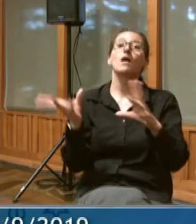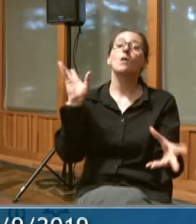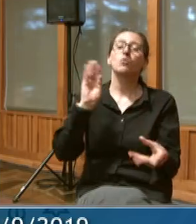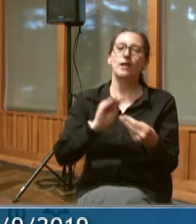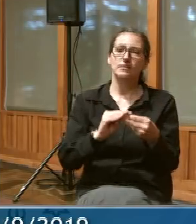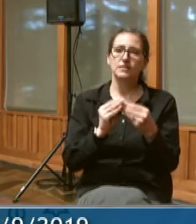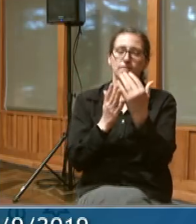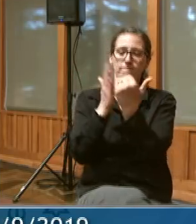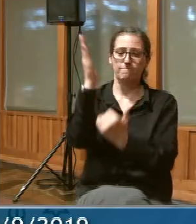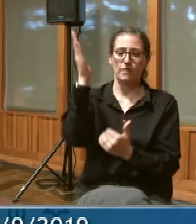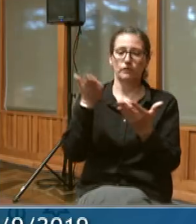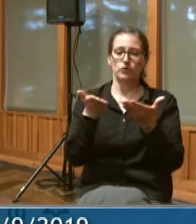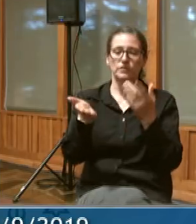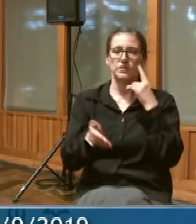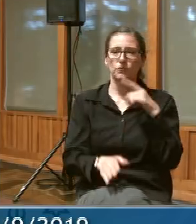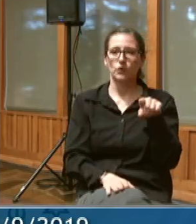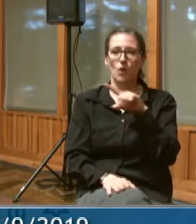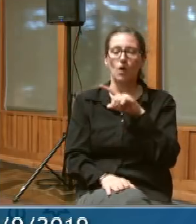PORTLANDERS. WE PARTNER WITH OUR OTHER